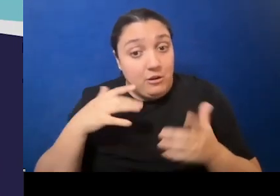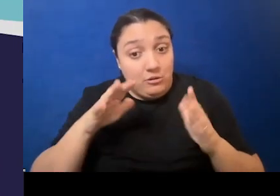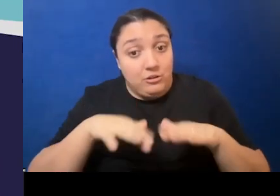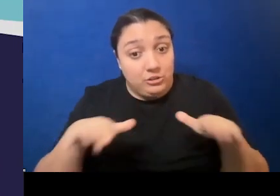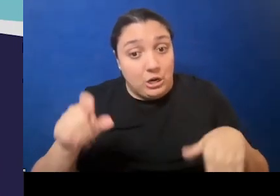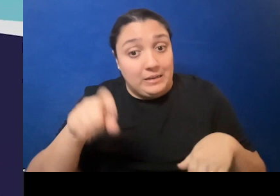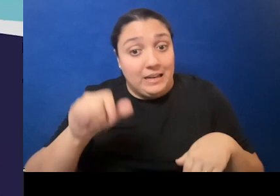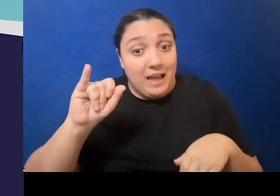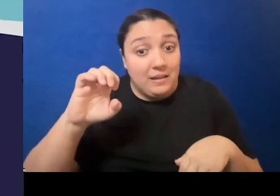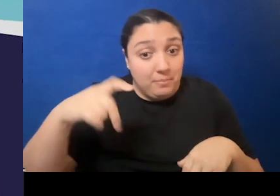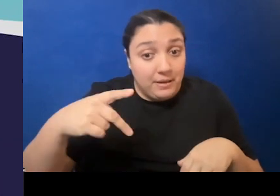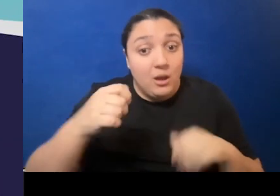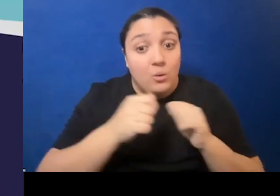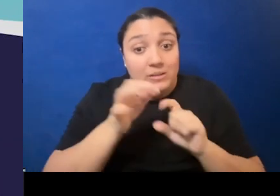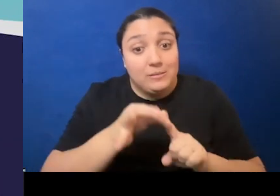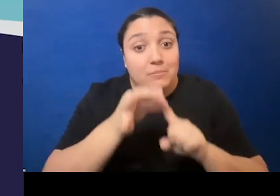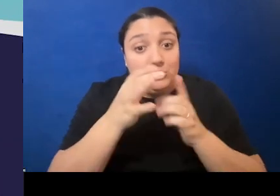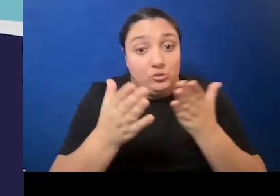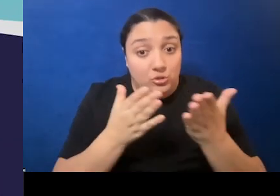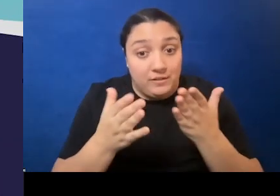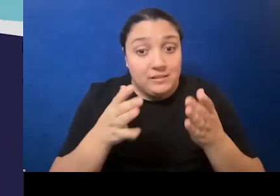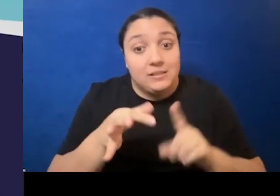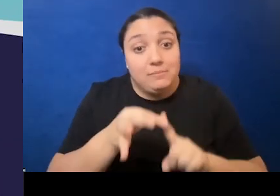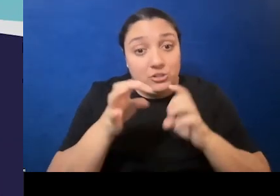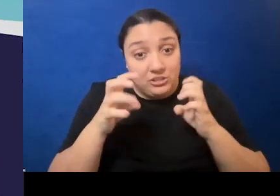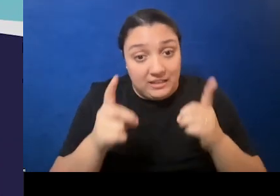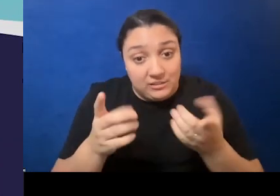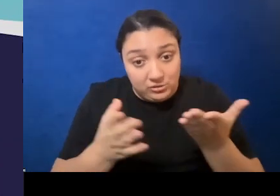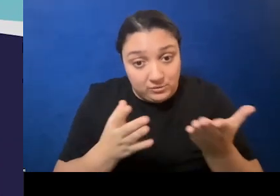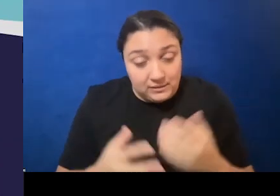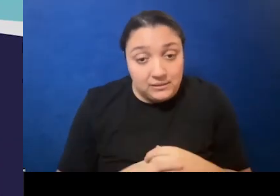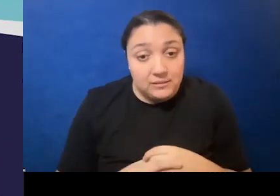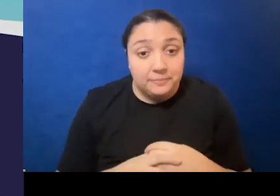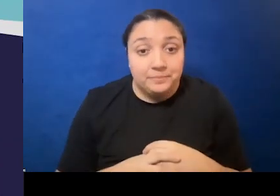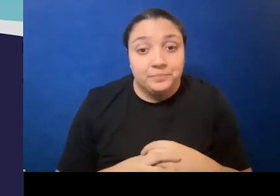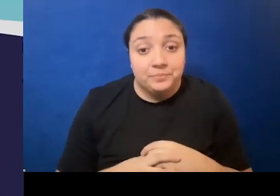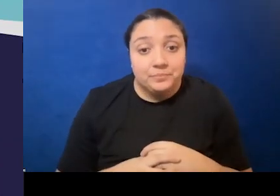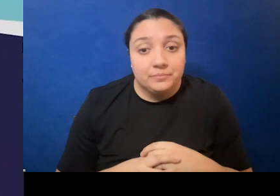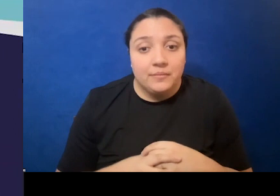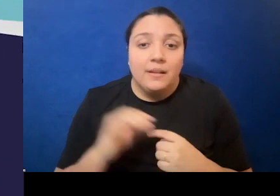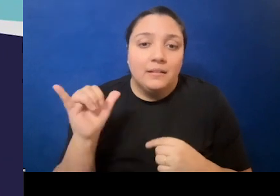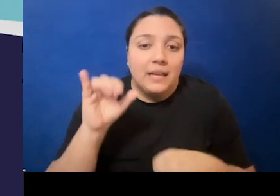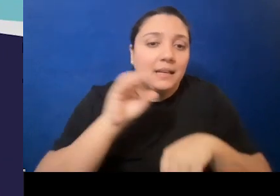THEY'LL UNDERSTAND THEIR CHILD DOES NEED AN IEP WITH SPECIAL